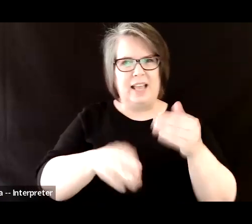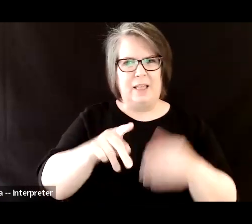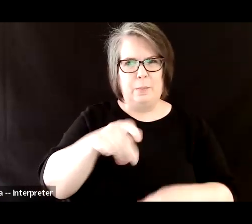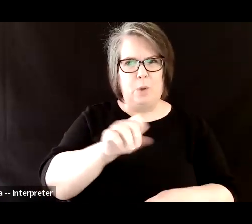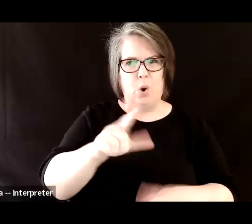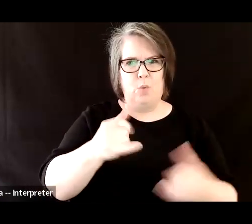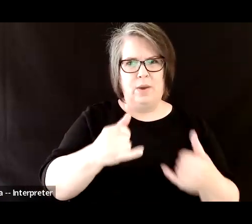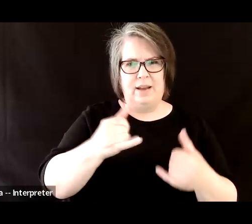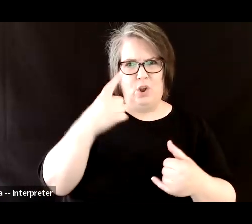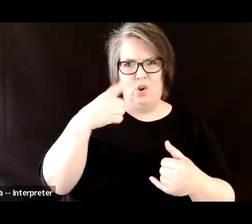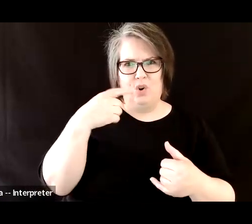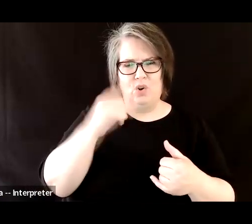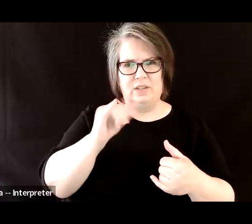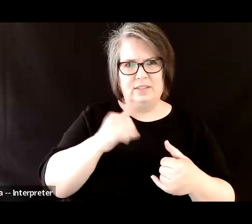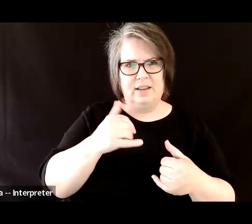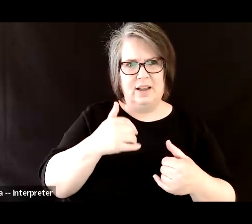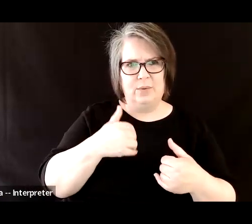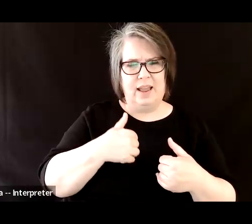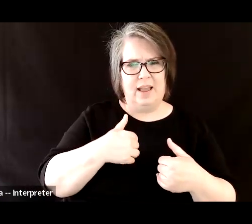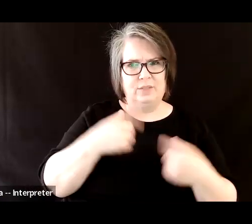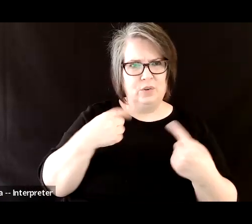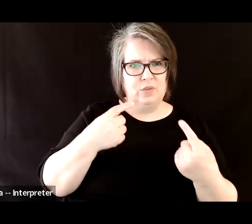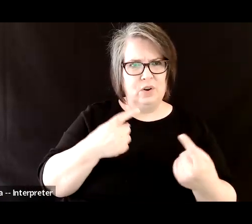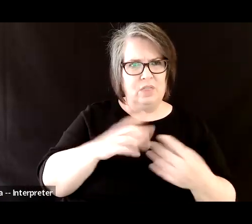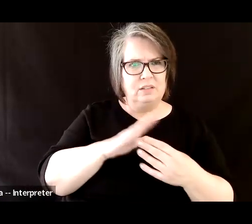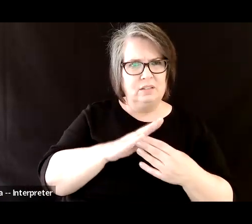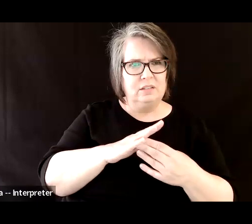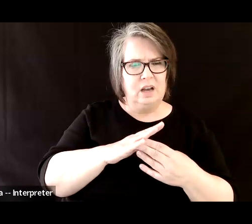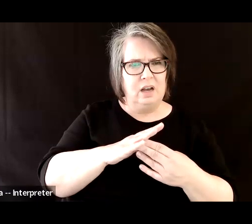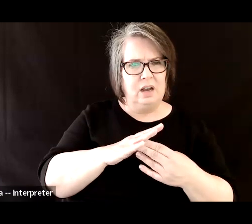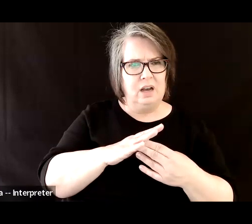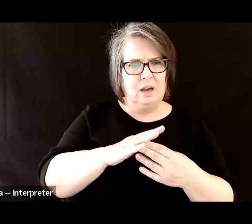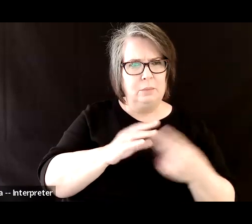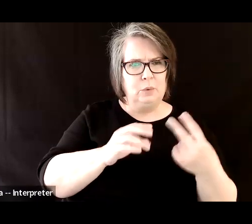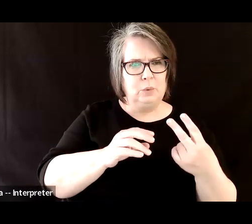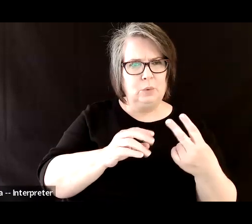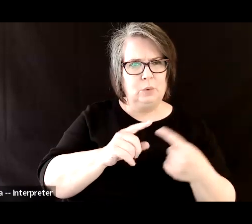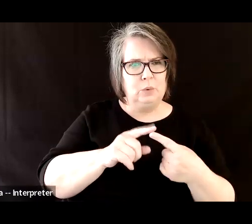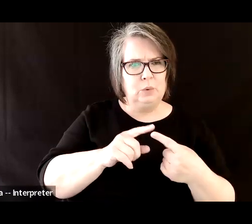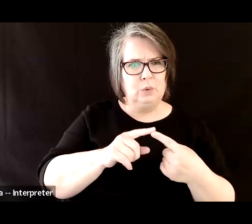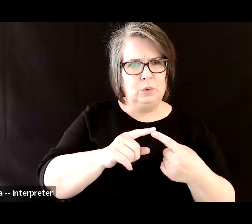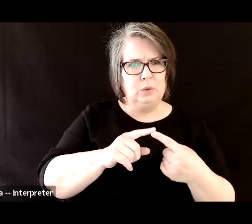it looks like so far we have top two are Zoom and another, we